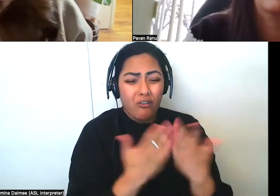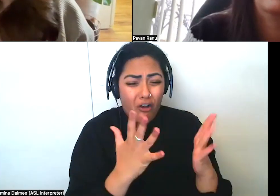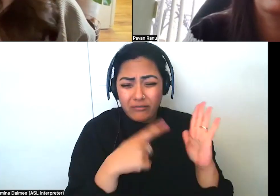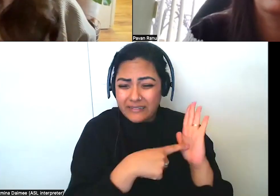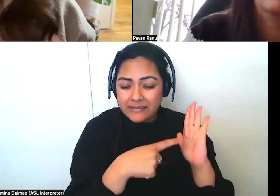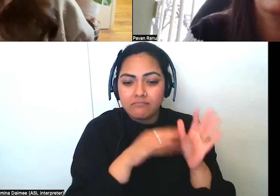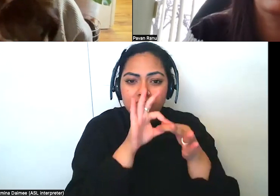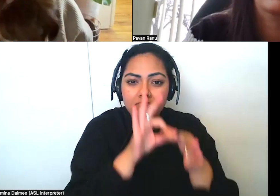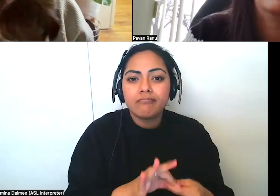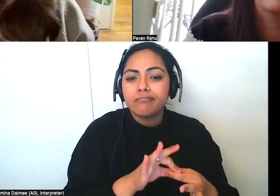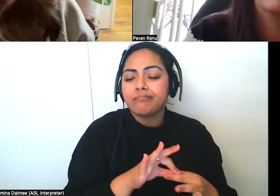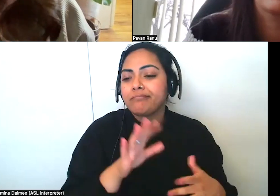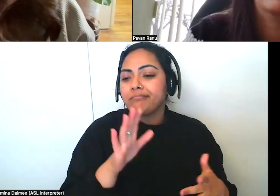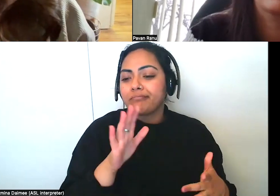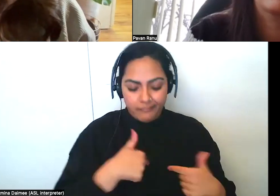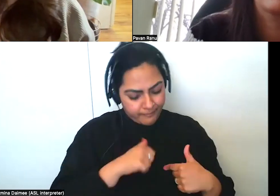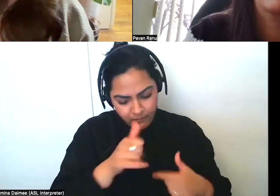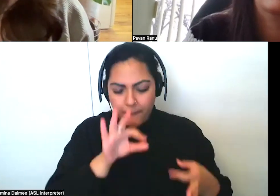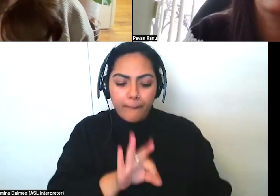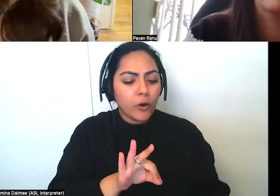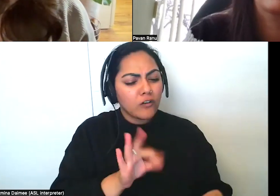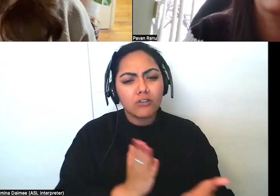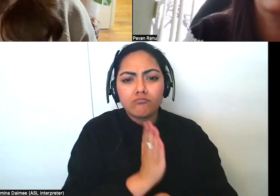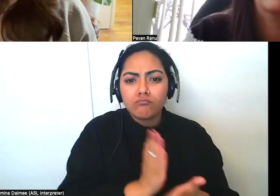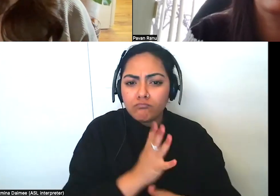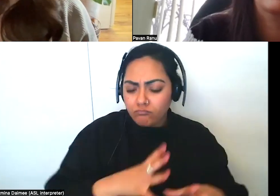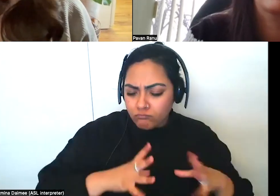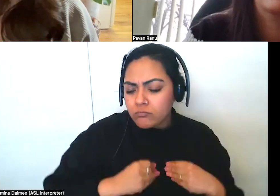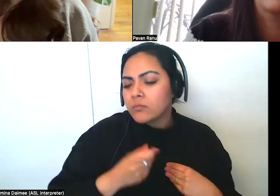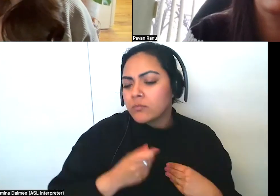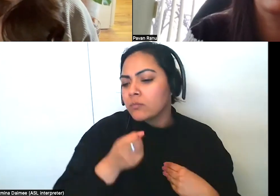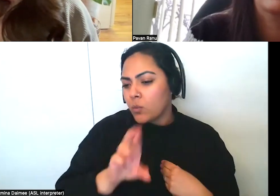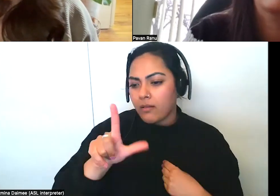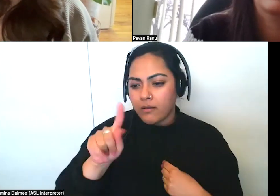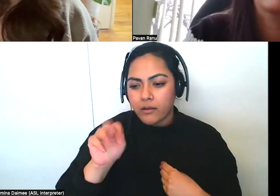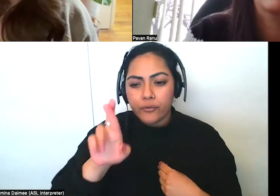your imperfections, that might be a really great resource to start sharing, so that people